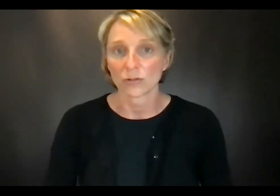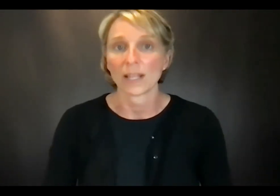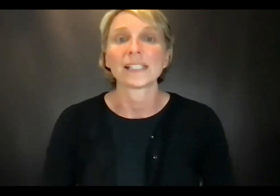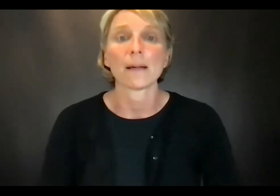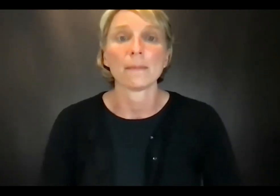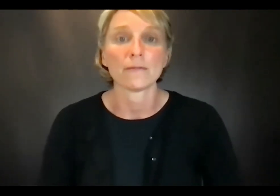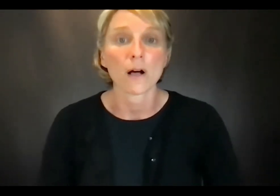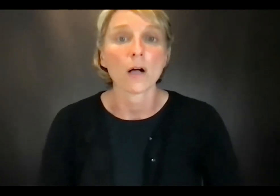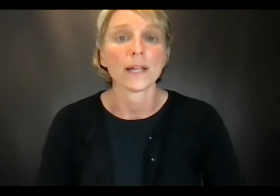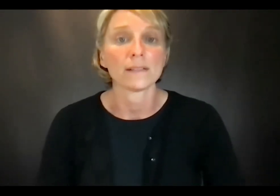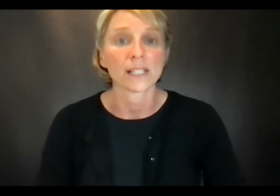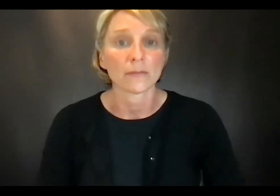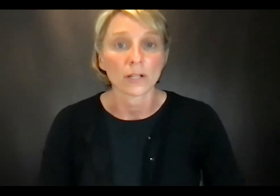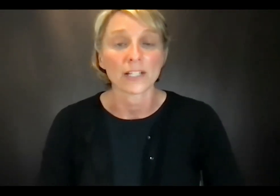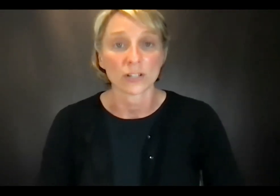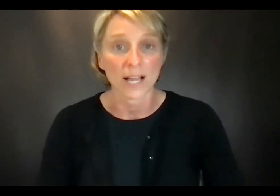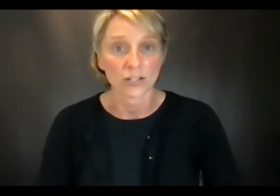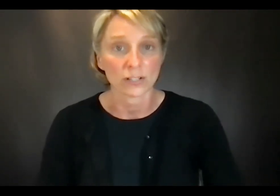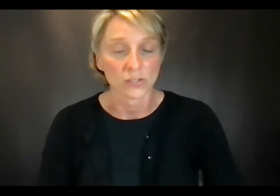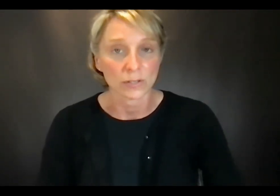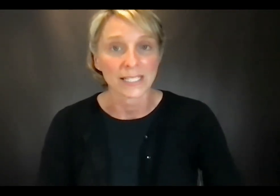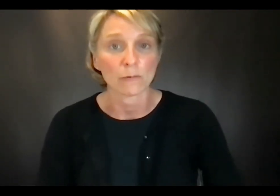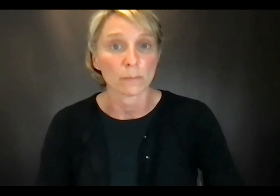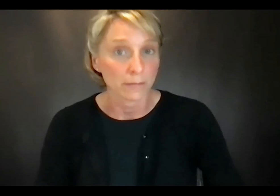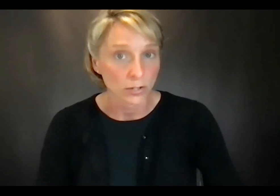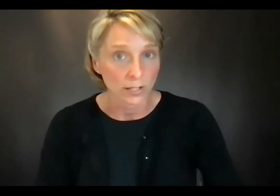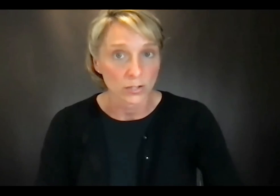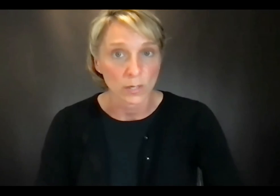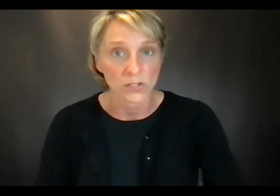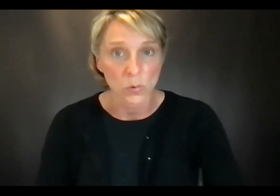This coming fall we have several international students that will be returning to our school.